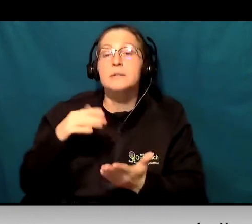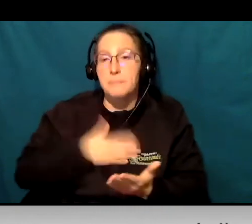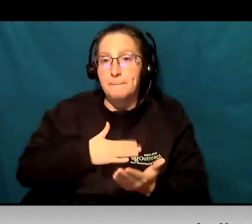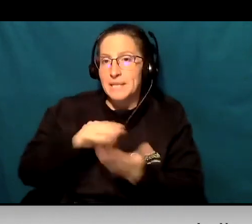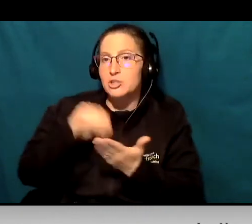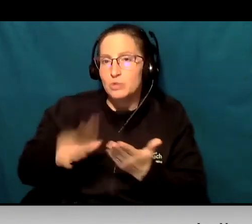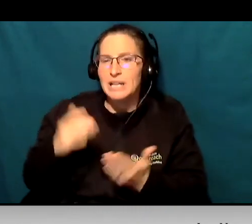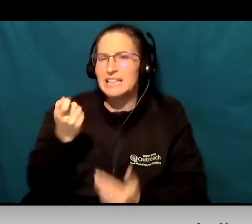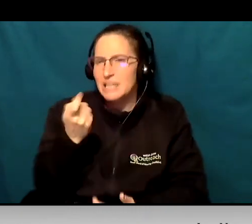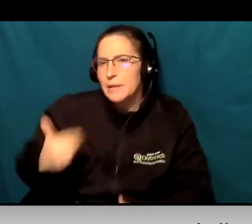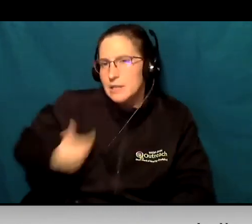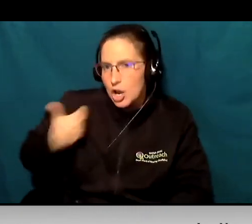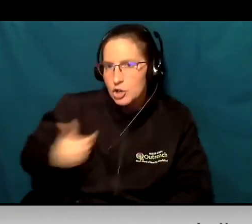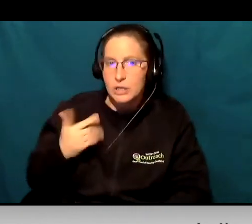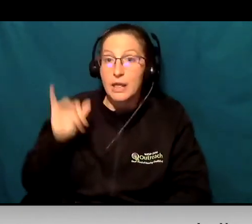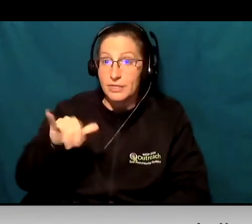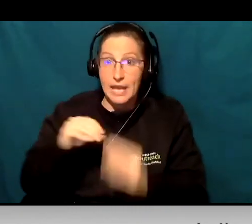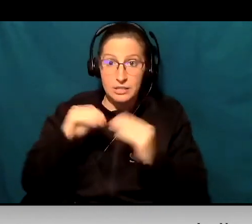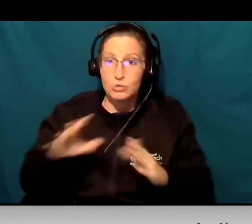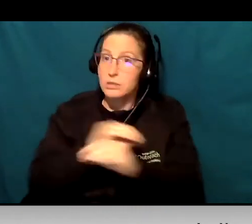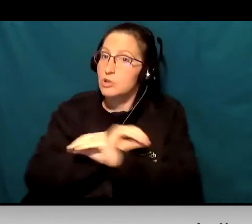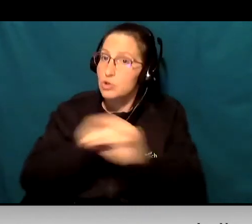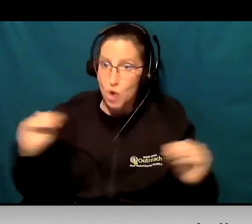A student with absolutely no vision and some